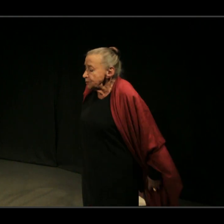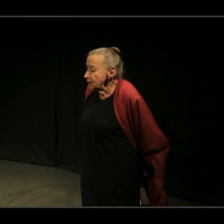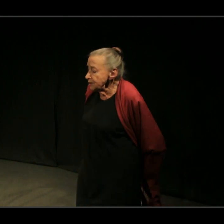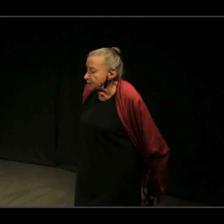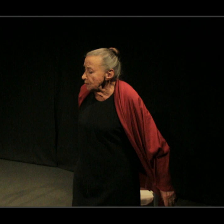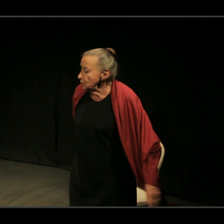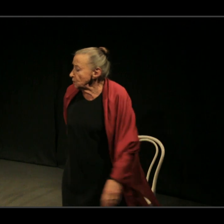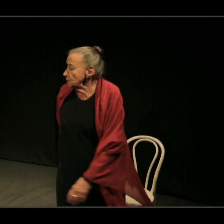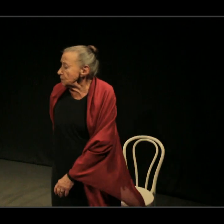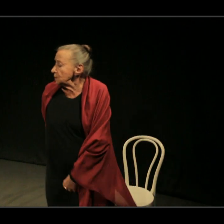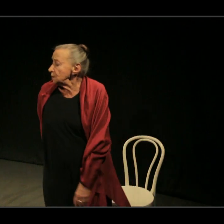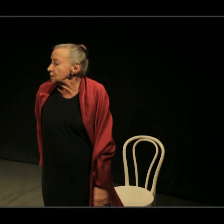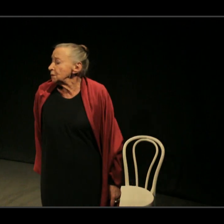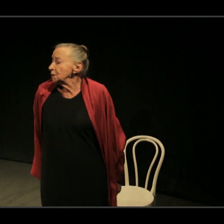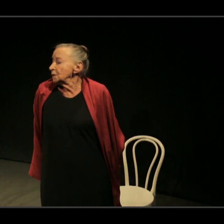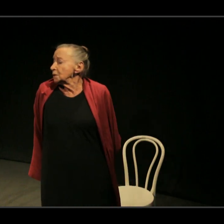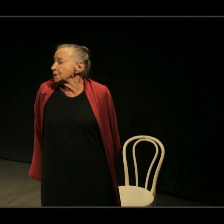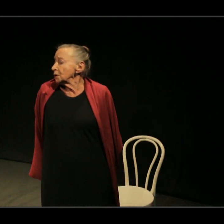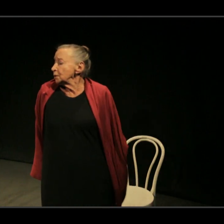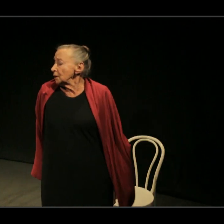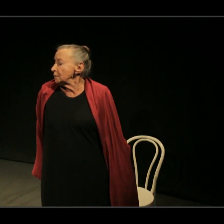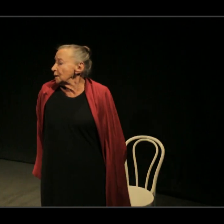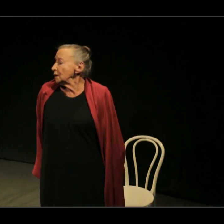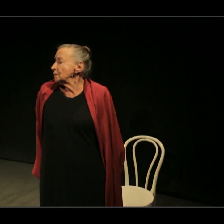"Friend!" said the Count.